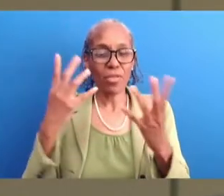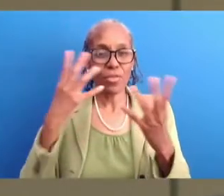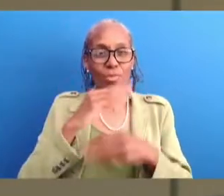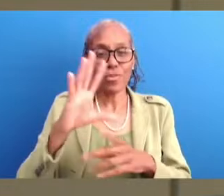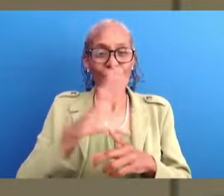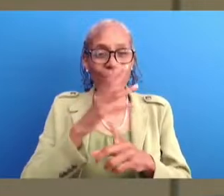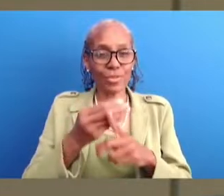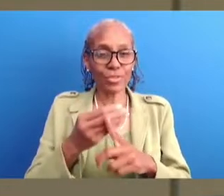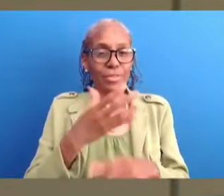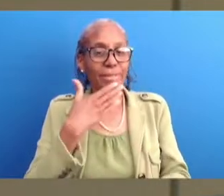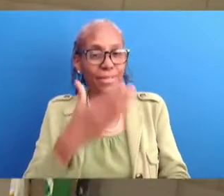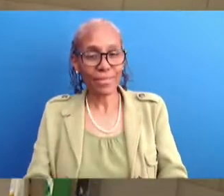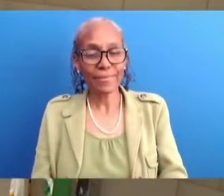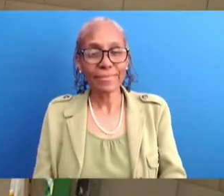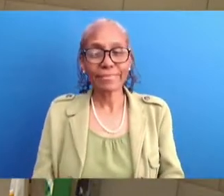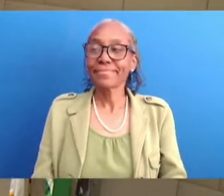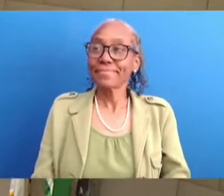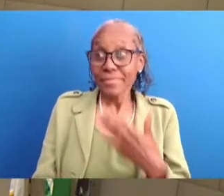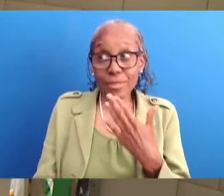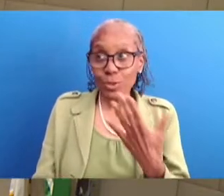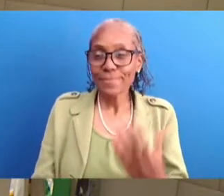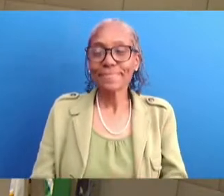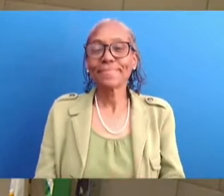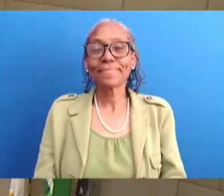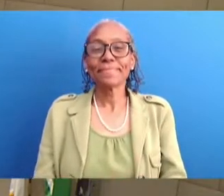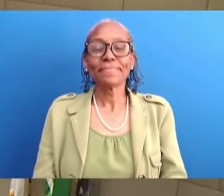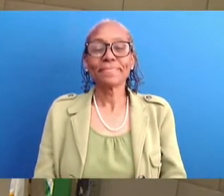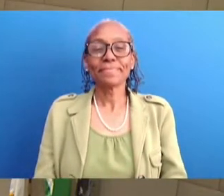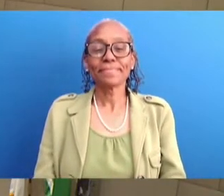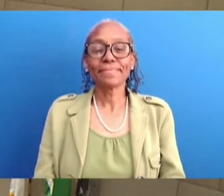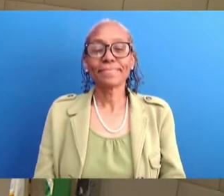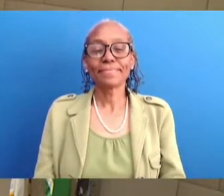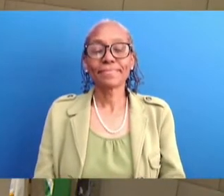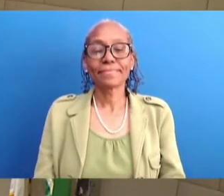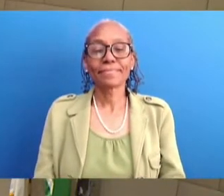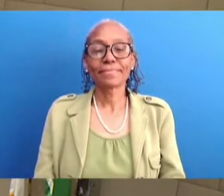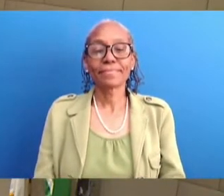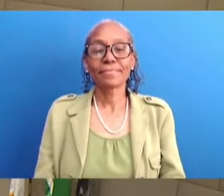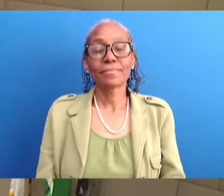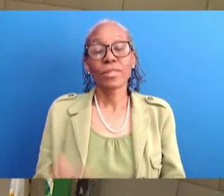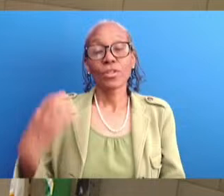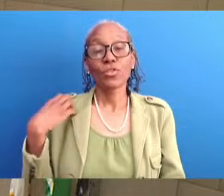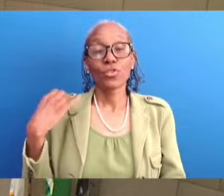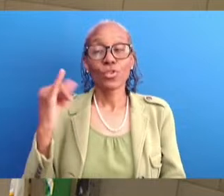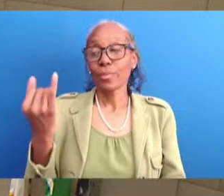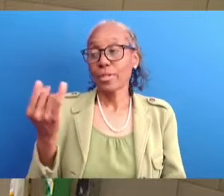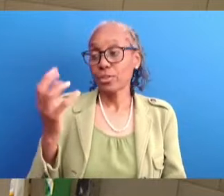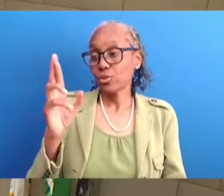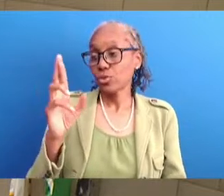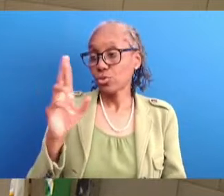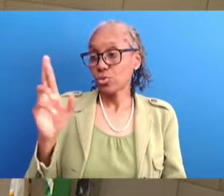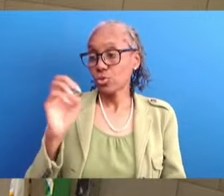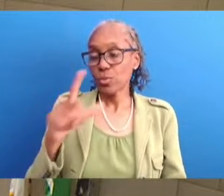FORWARD TO LEARNING A LOT MORE